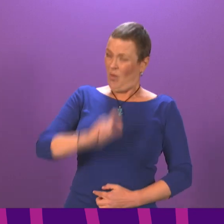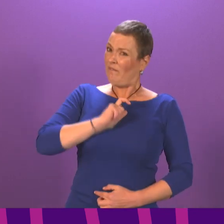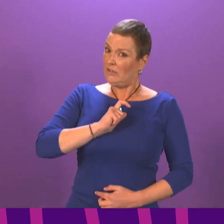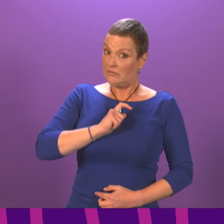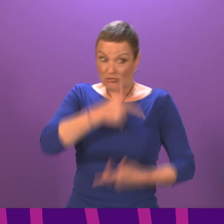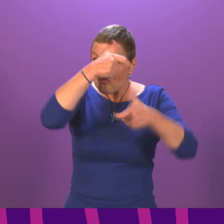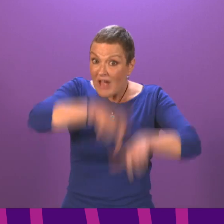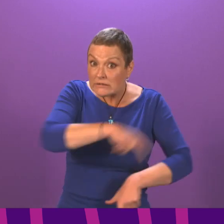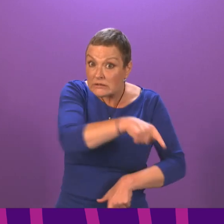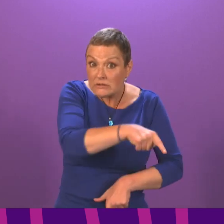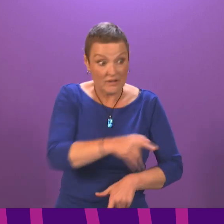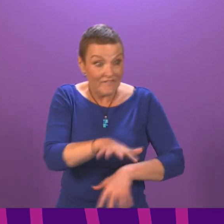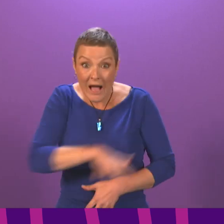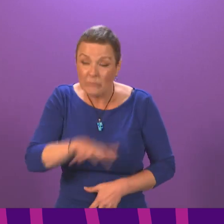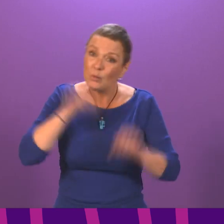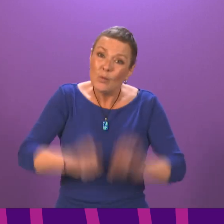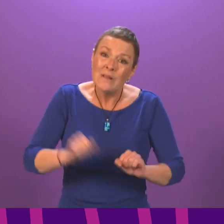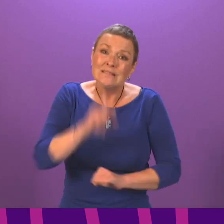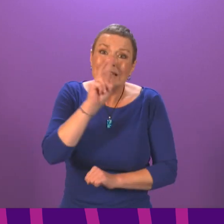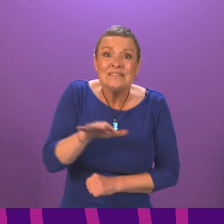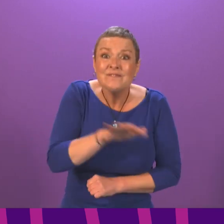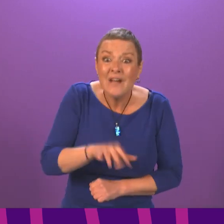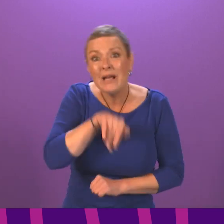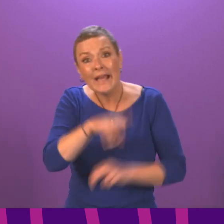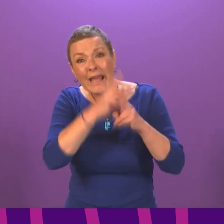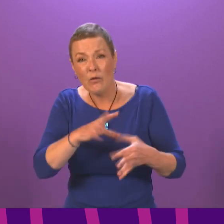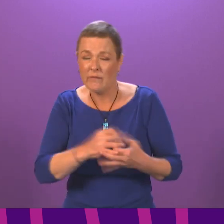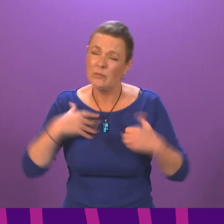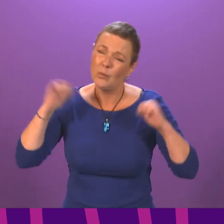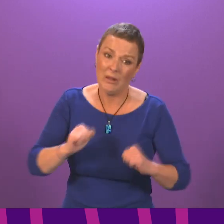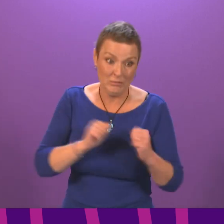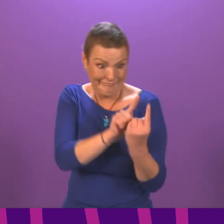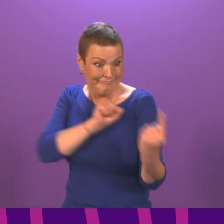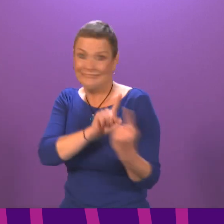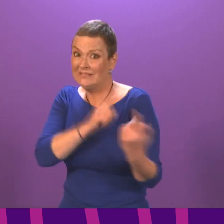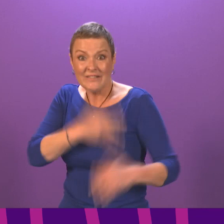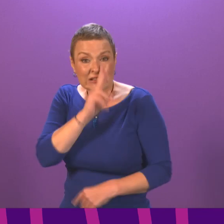and the families waiting to see their loved ones after months and months of separation—that